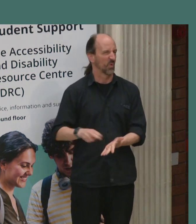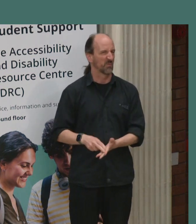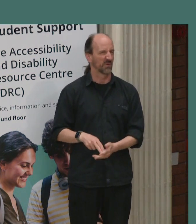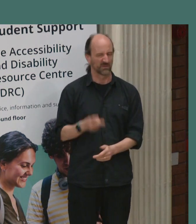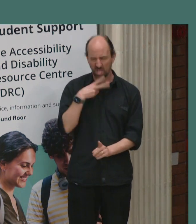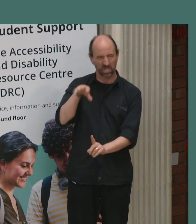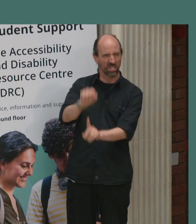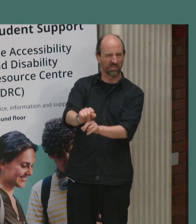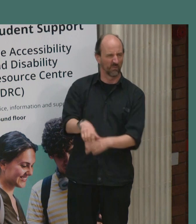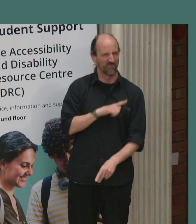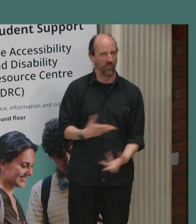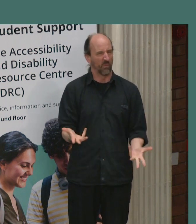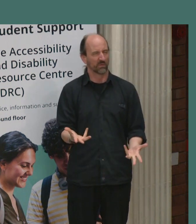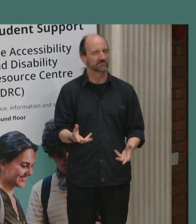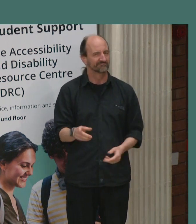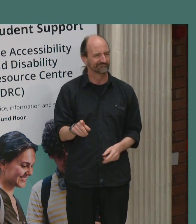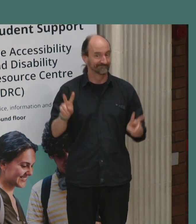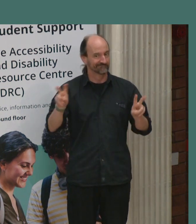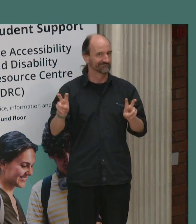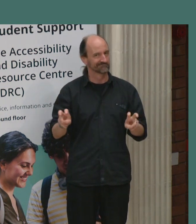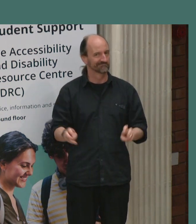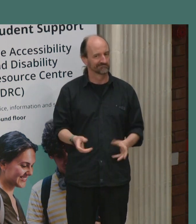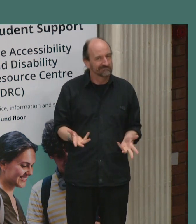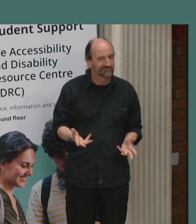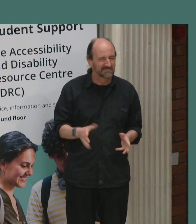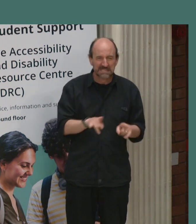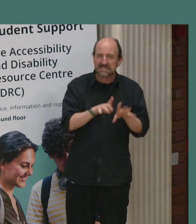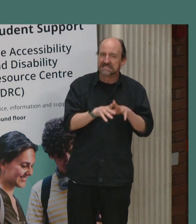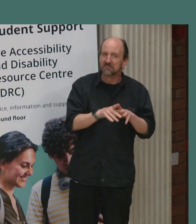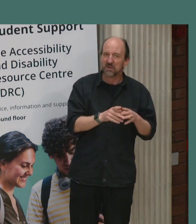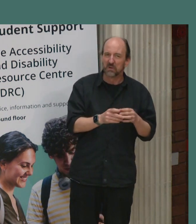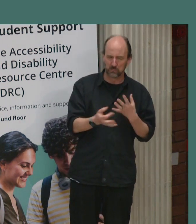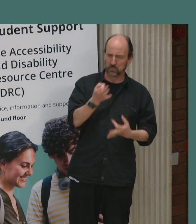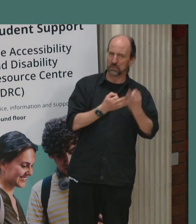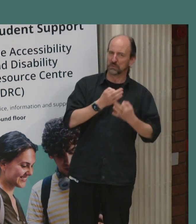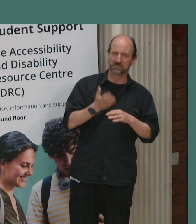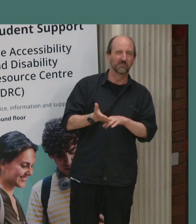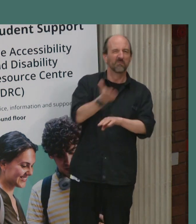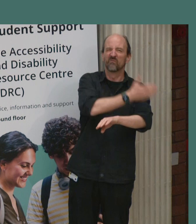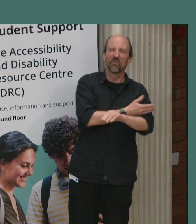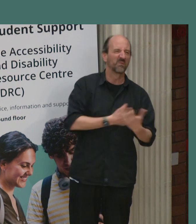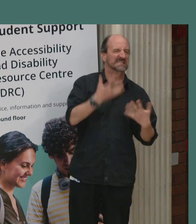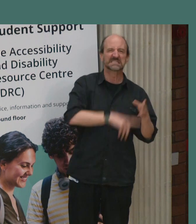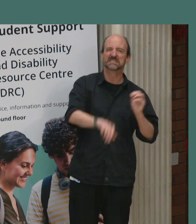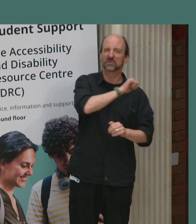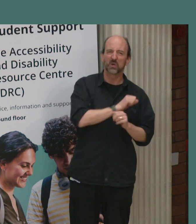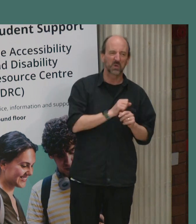it reminds me of questions that we faced about dyslexia and dyspraxia a decade or more ago,